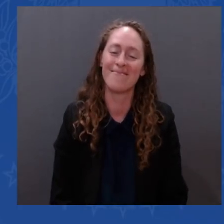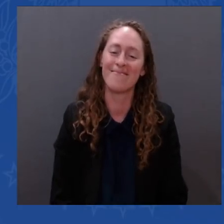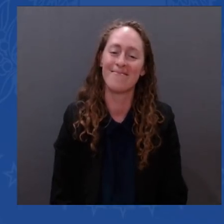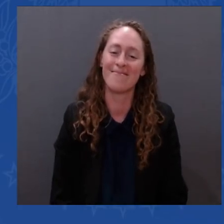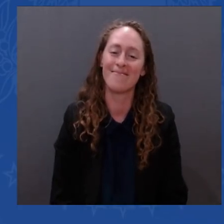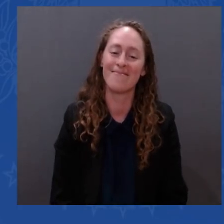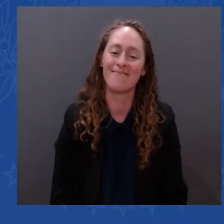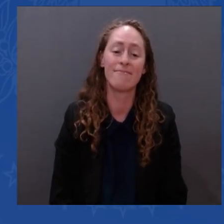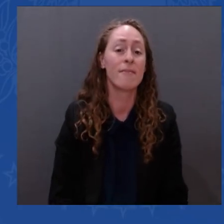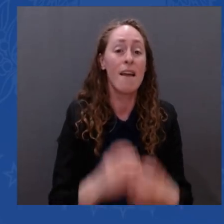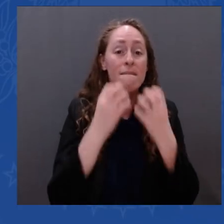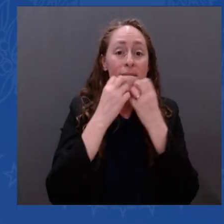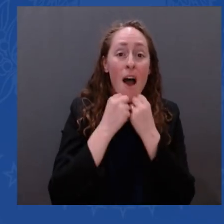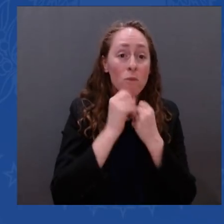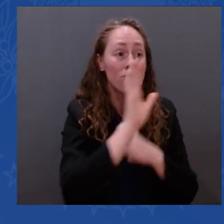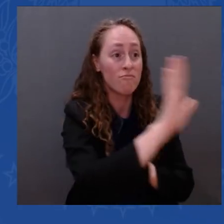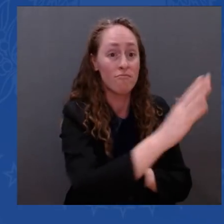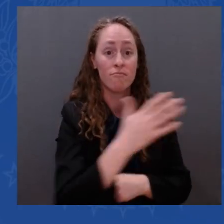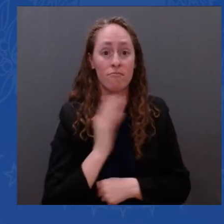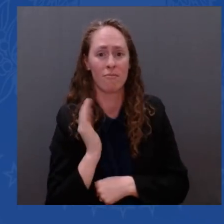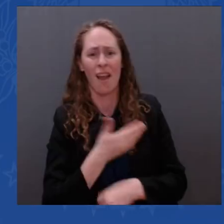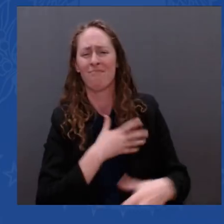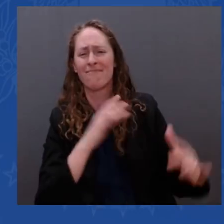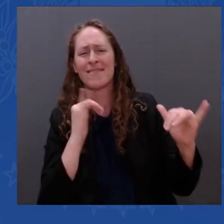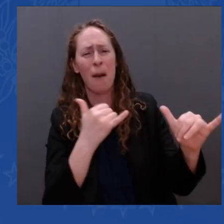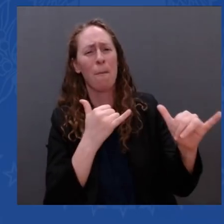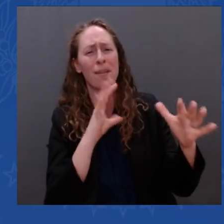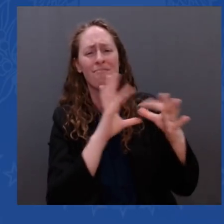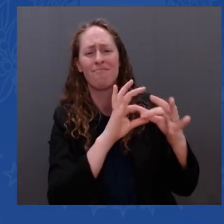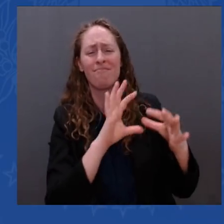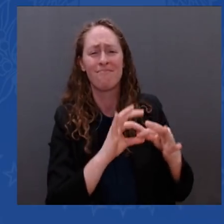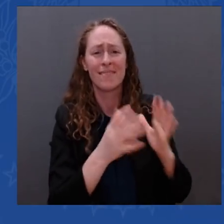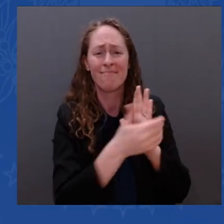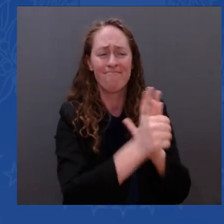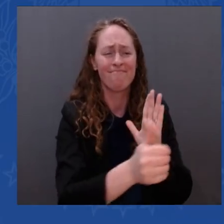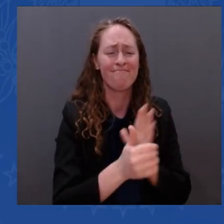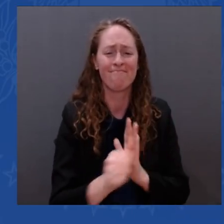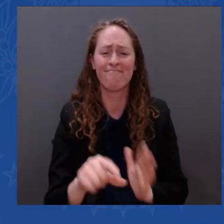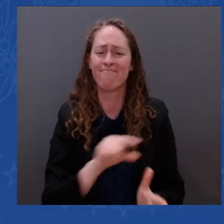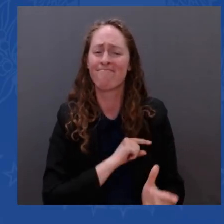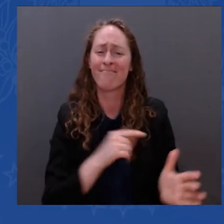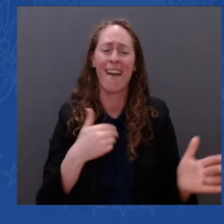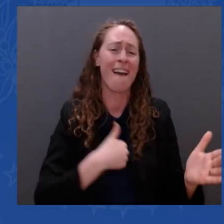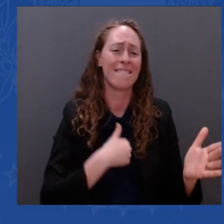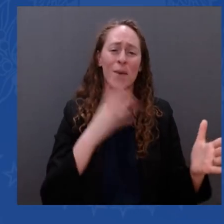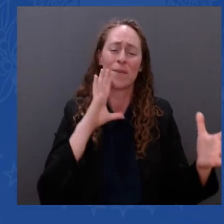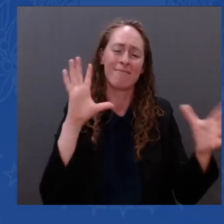So I thank you all for being part of this very integral clean, electric vehicle future,